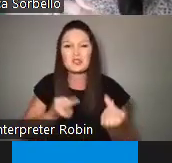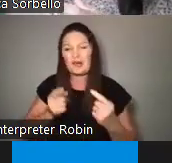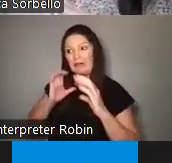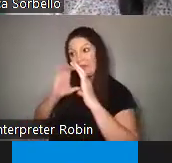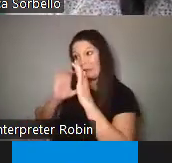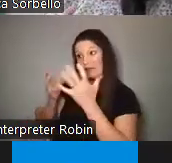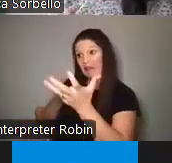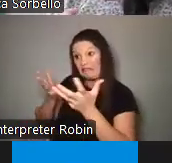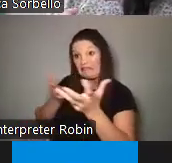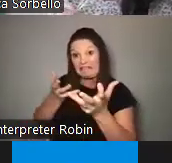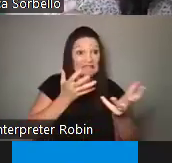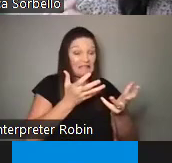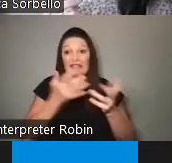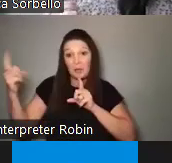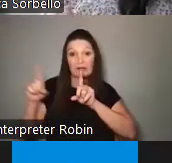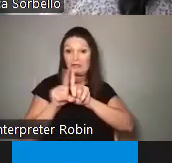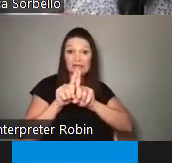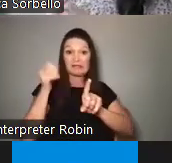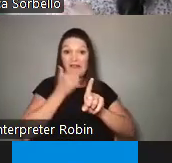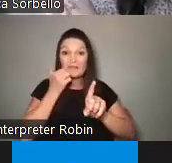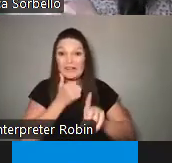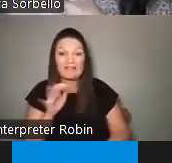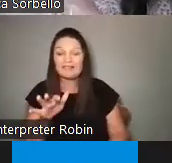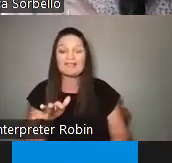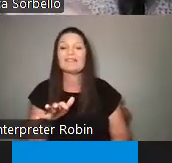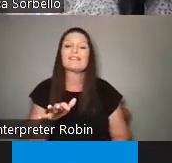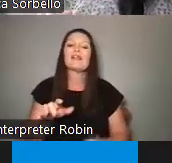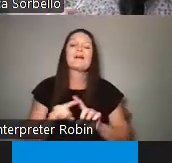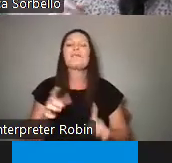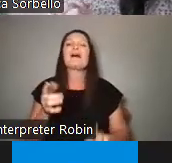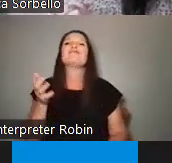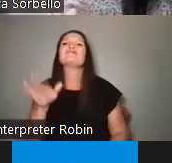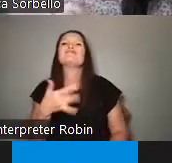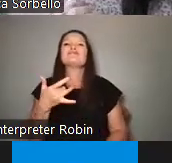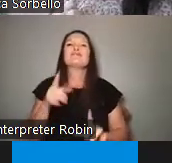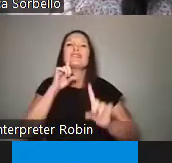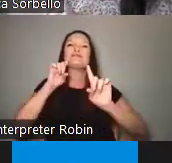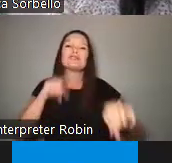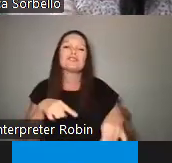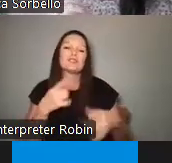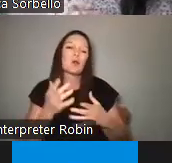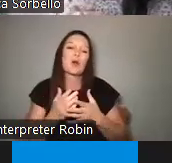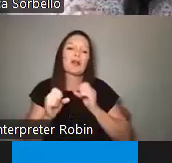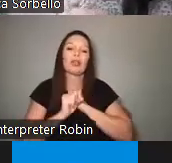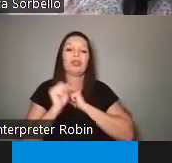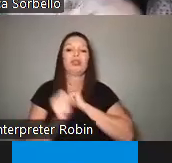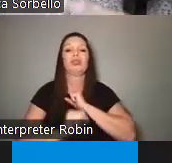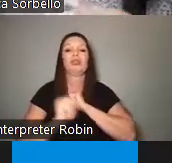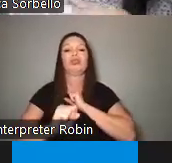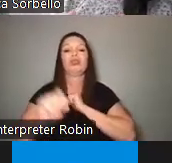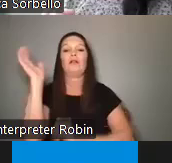in a very lengthy soap box that didn't necessarily get to the heart of the issue other than to make sure folks no